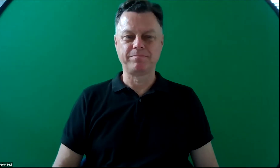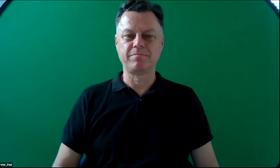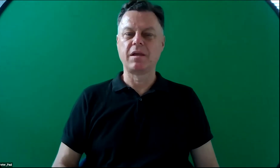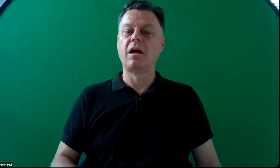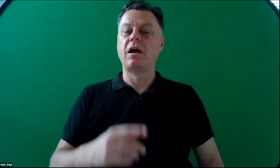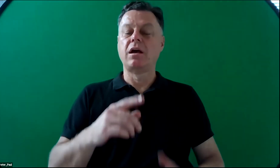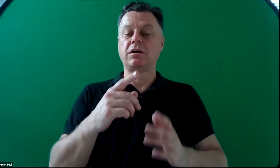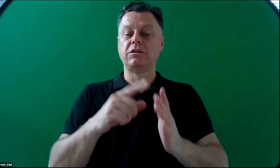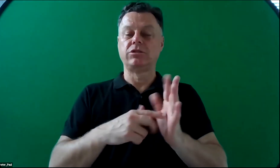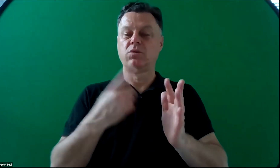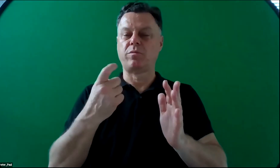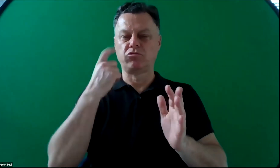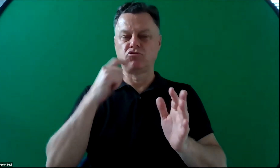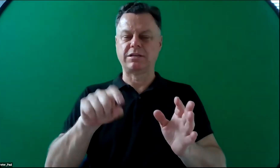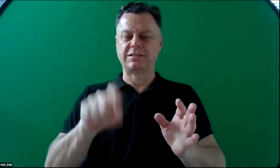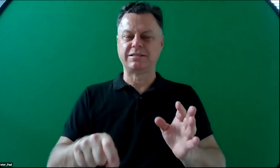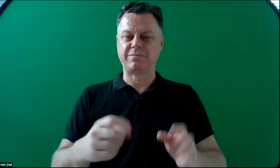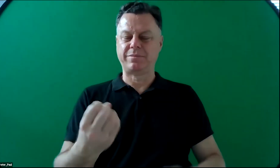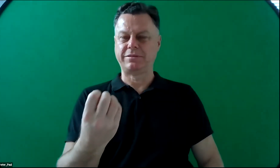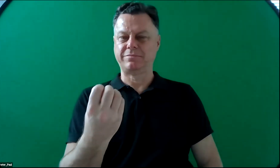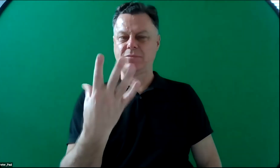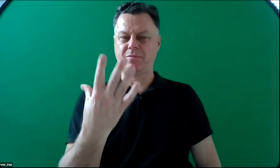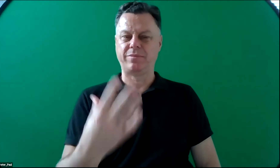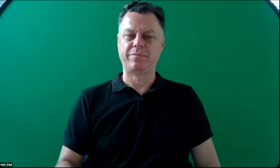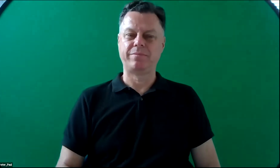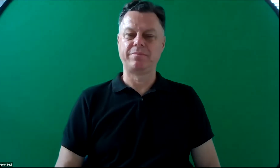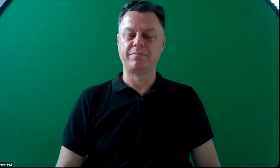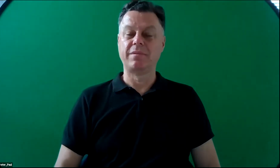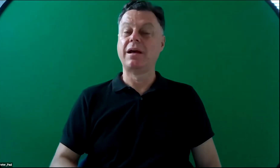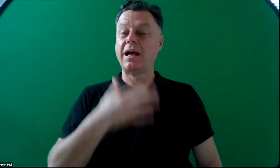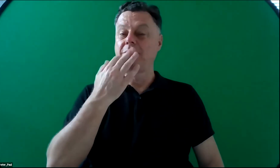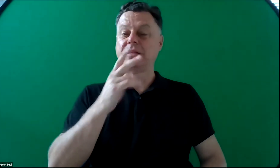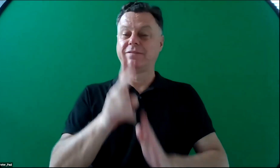more. You might see something pop up. I am asking you to share your video. You might get a notice.